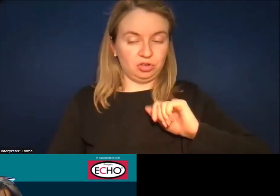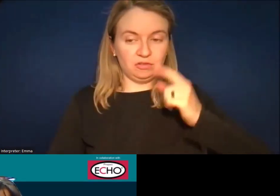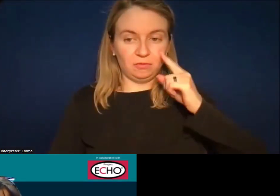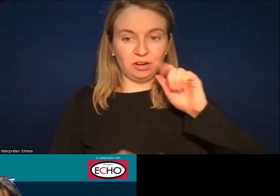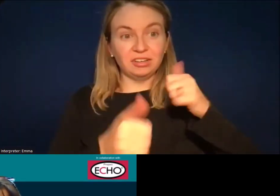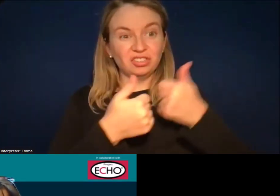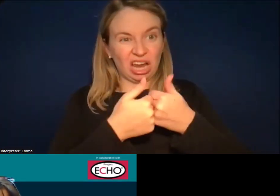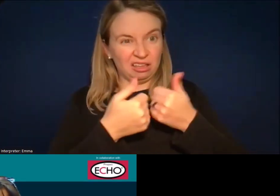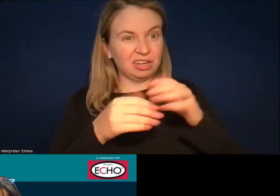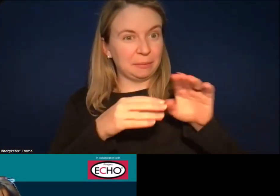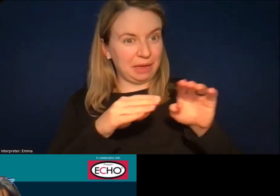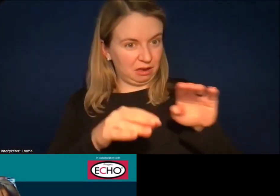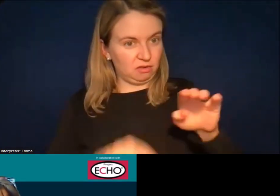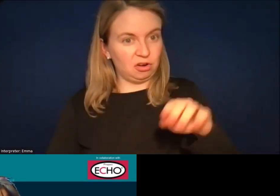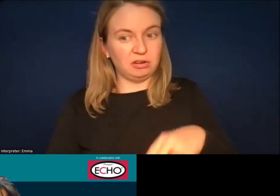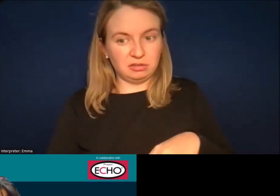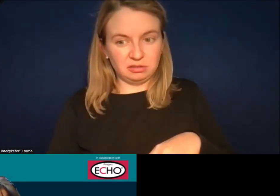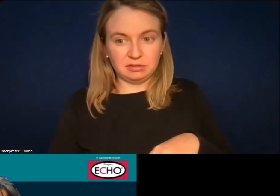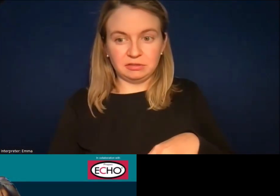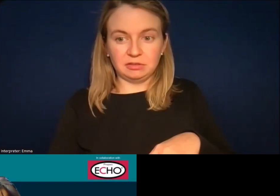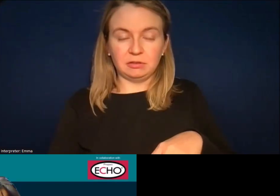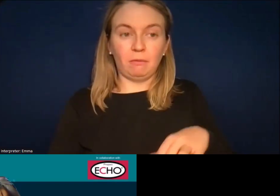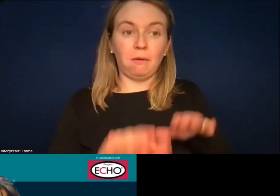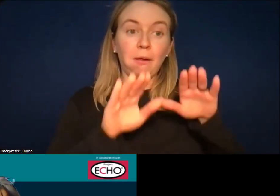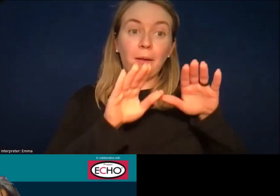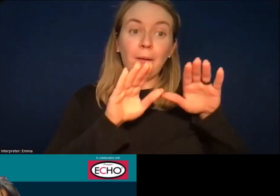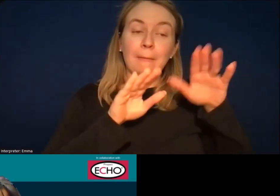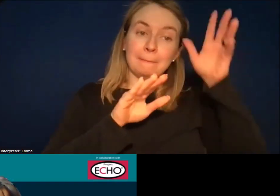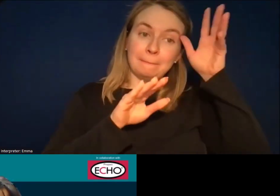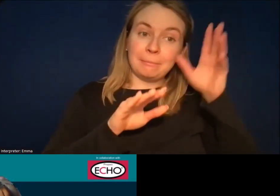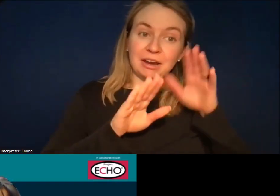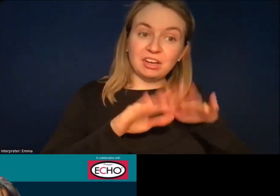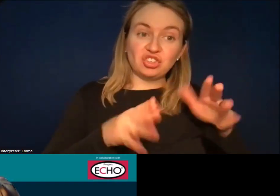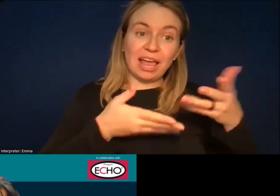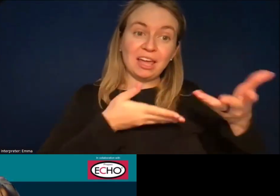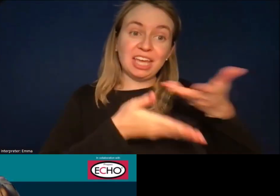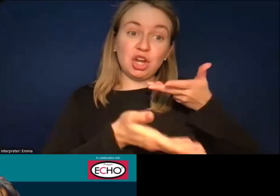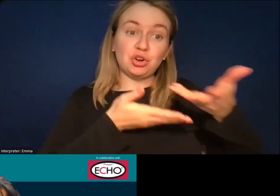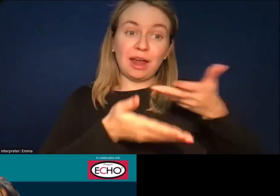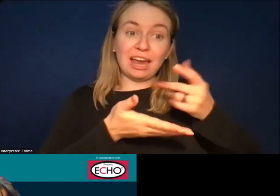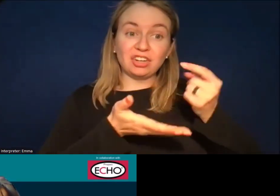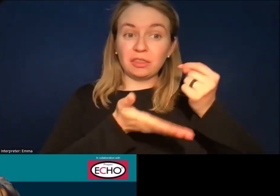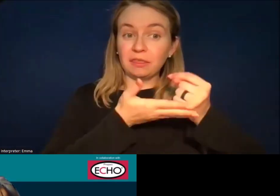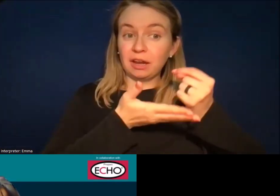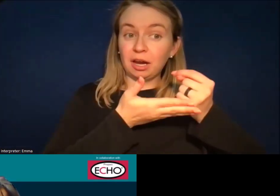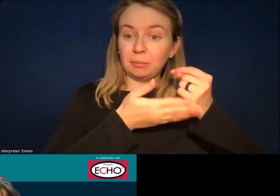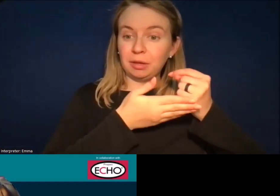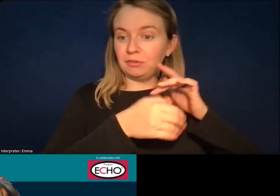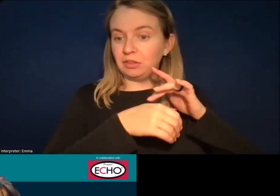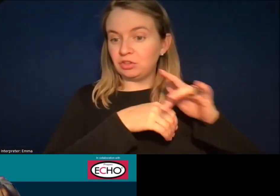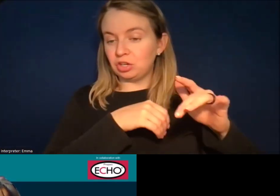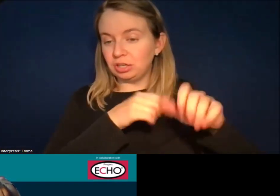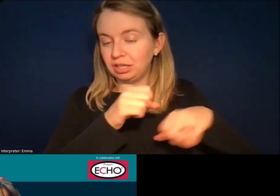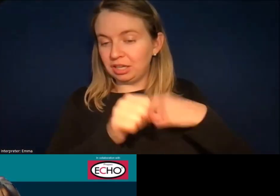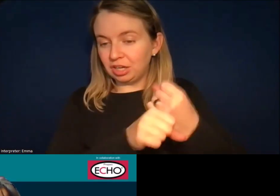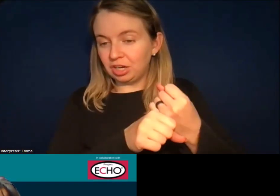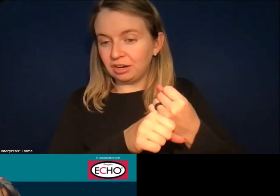behaviors. So parent child interaction therapy is often really helpful in these early years, any sort of positive